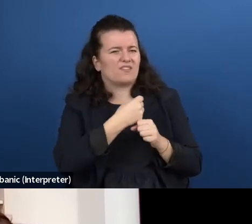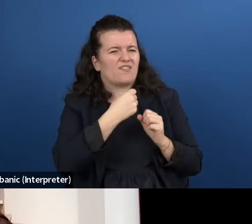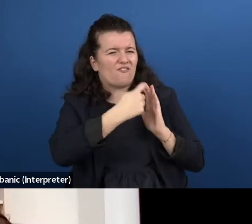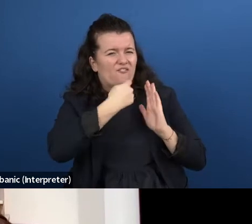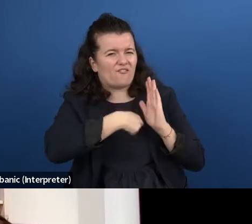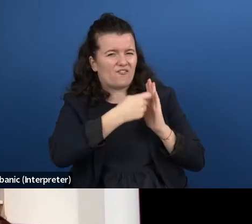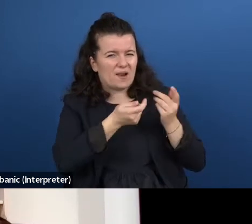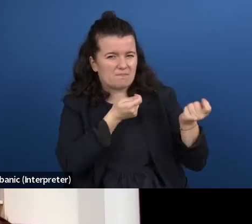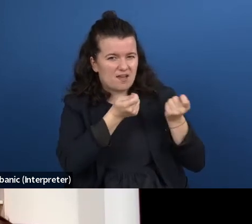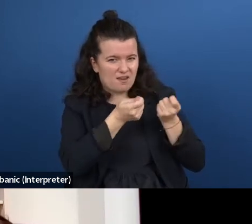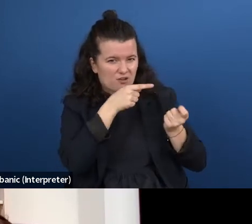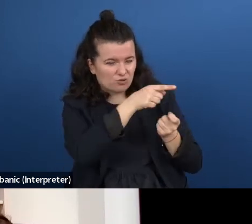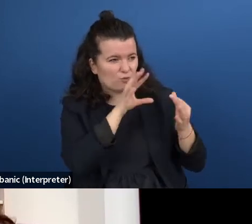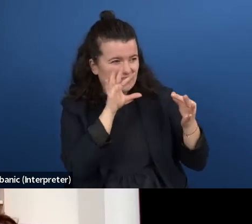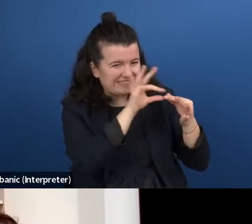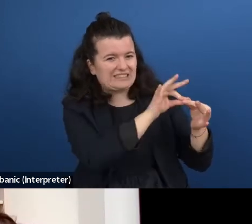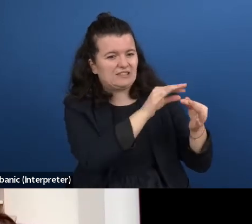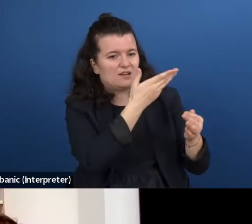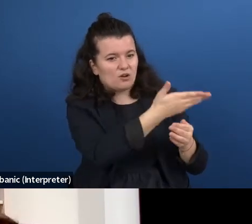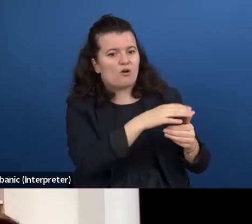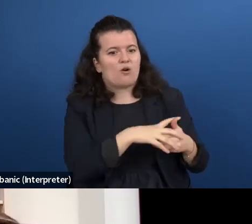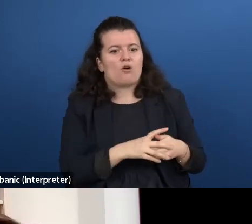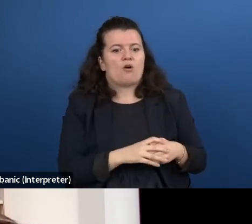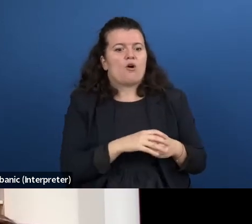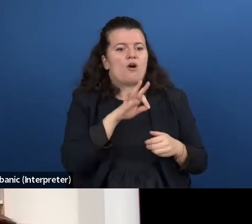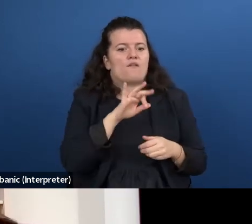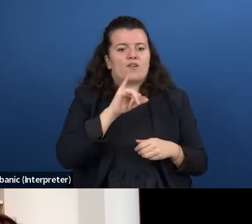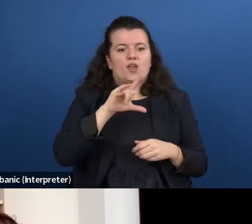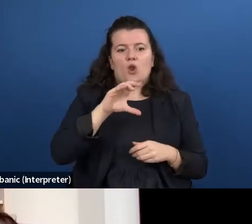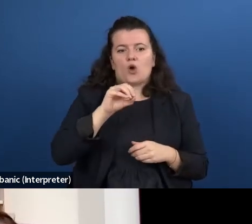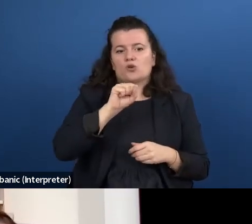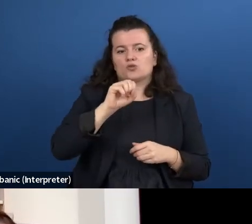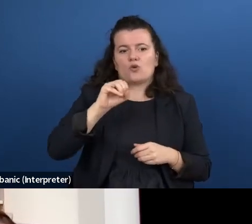Also activists from Latin America are participating in this research.